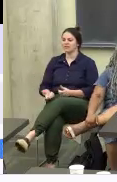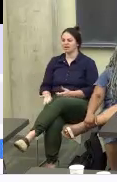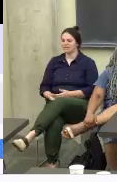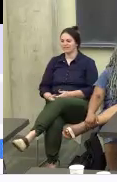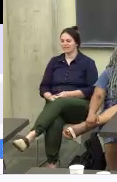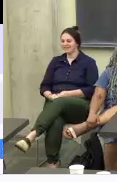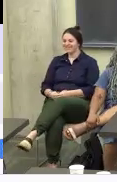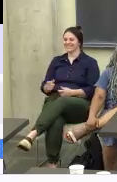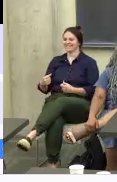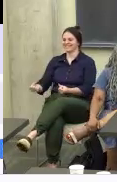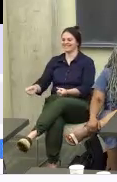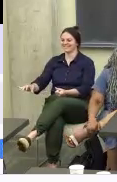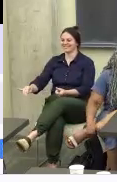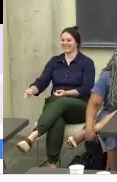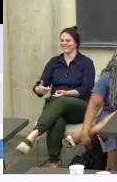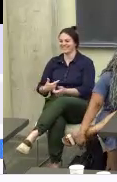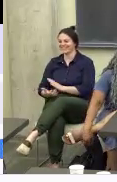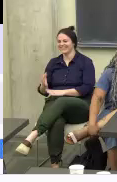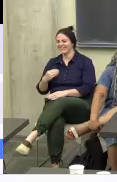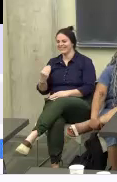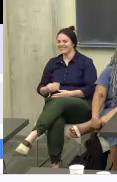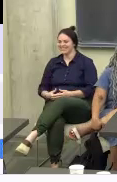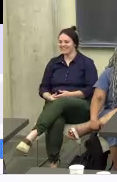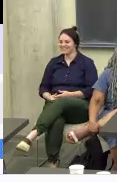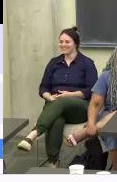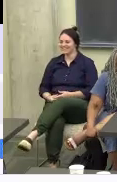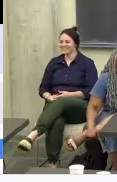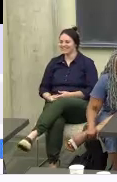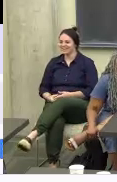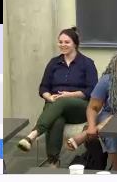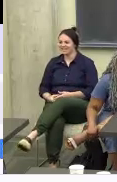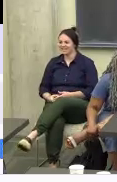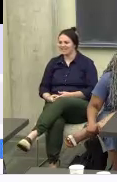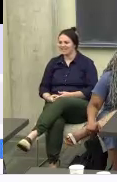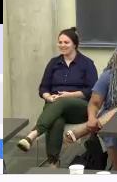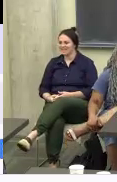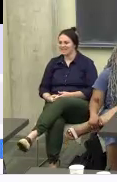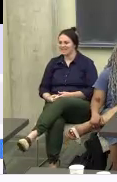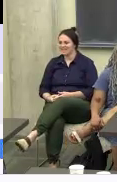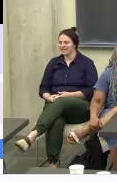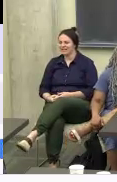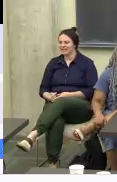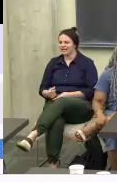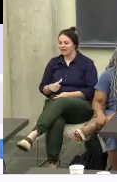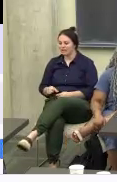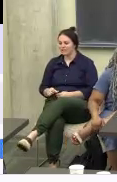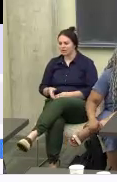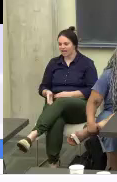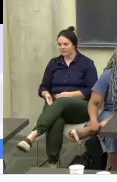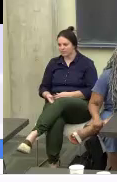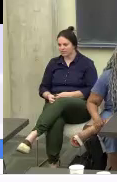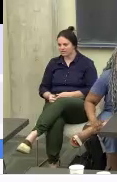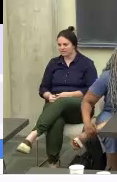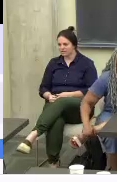And I think back to the, you know, middle stone age when i began this work and what i wanted